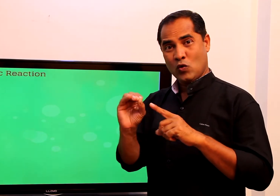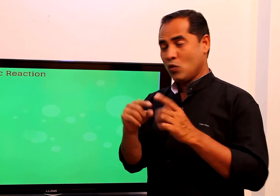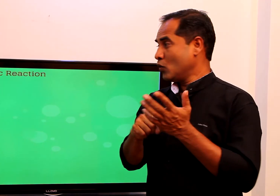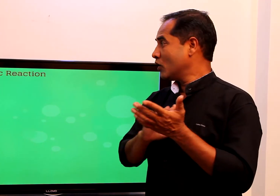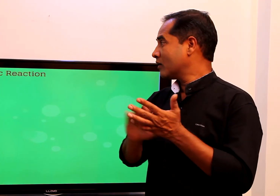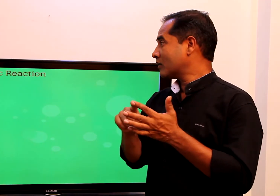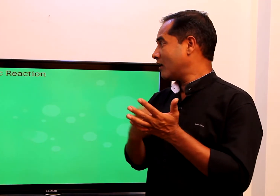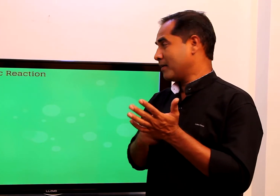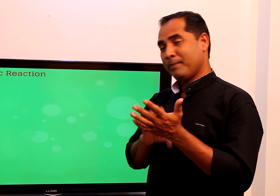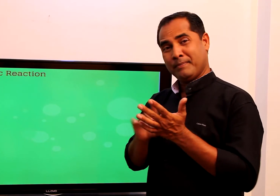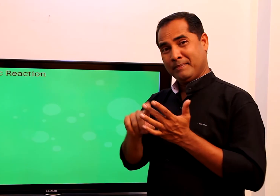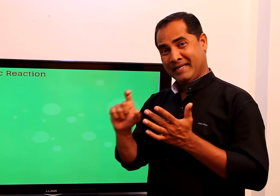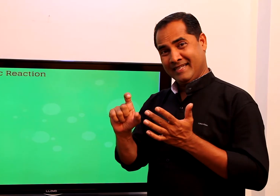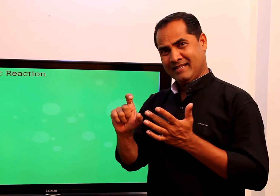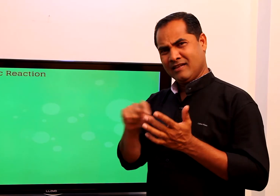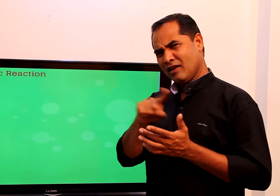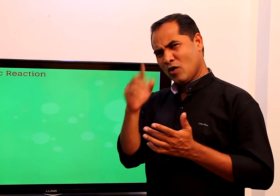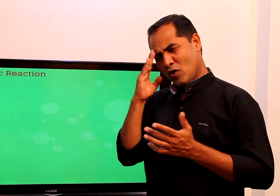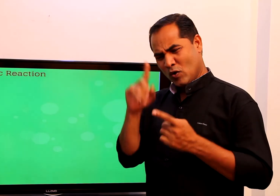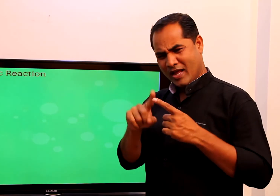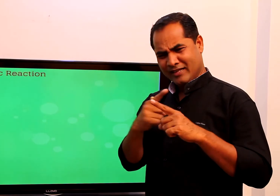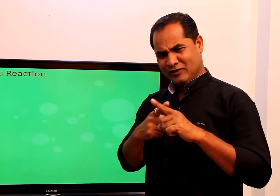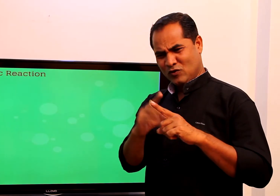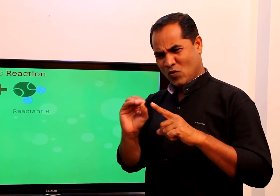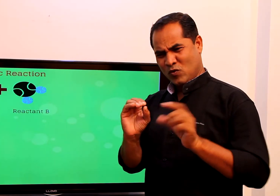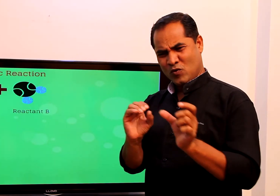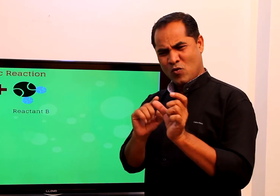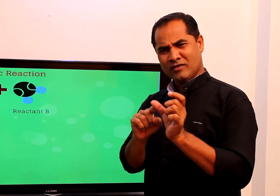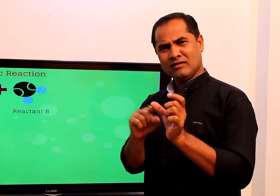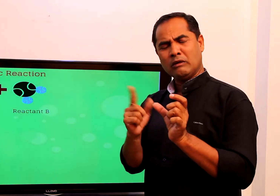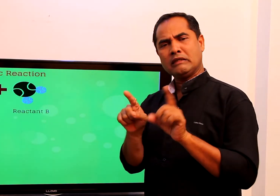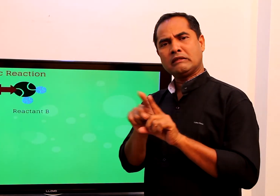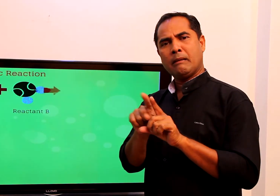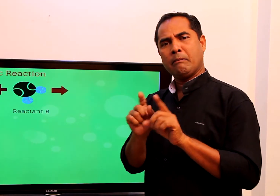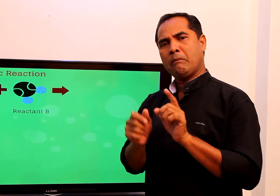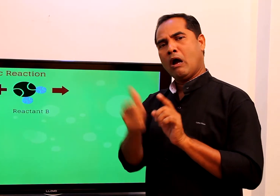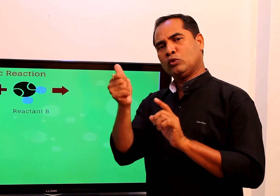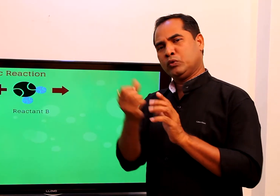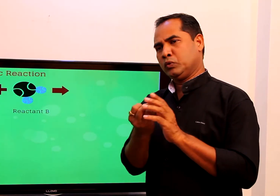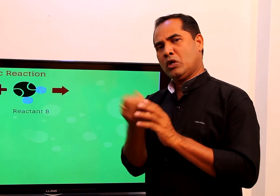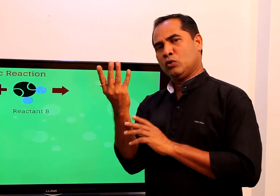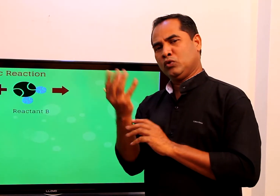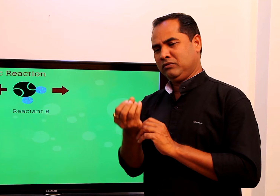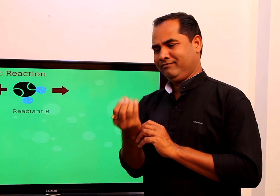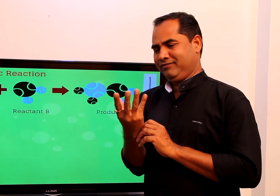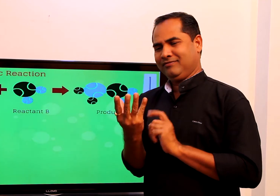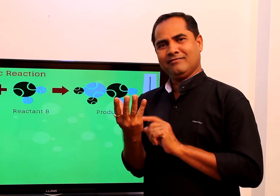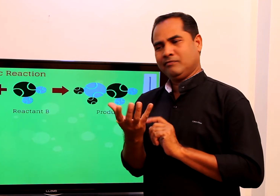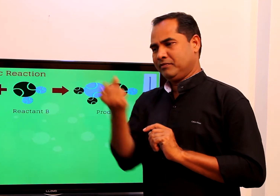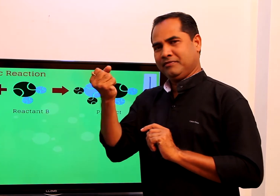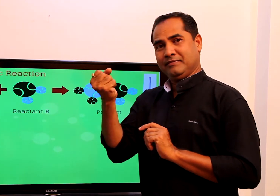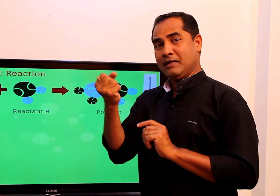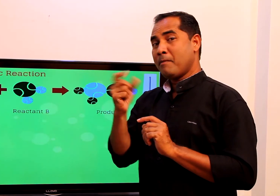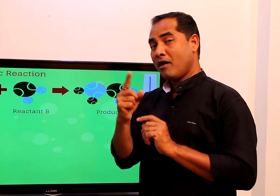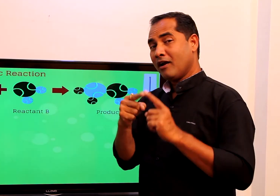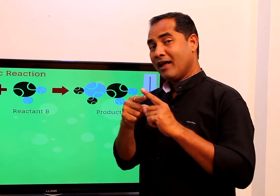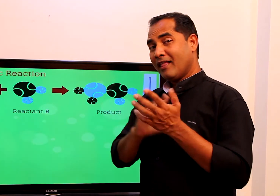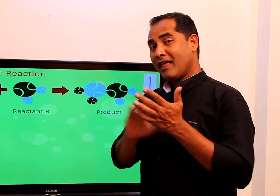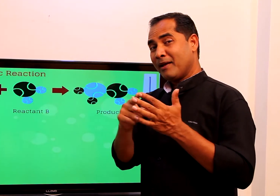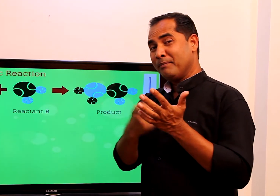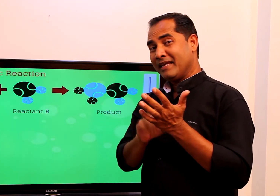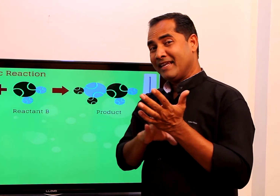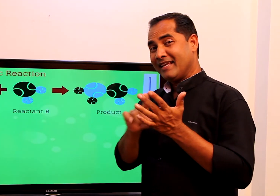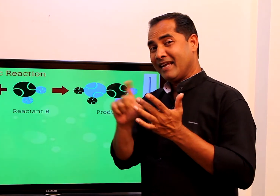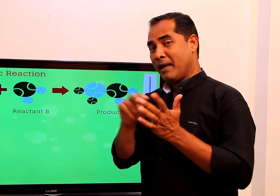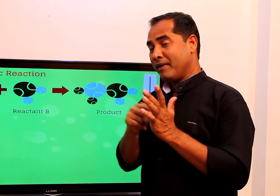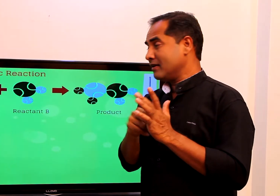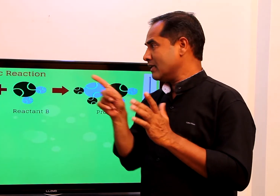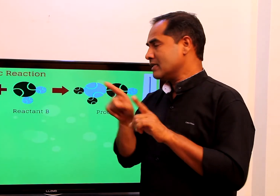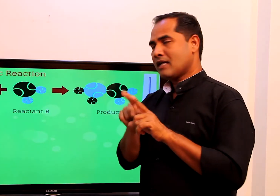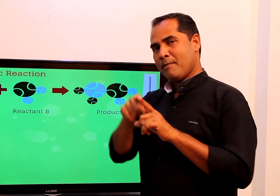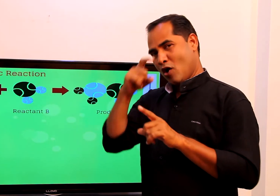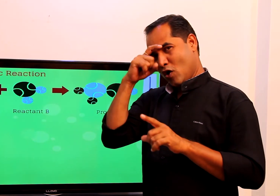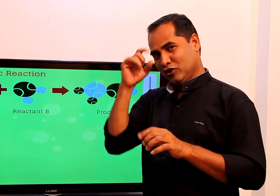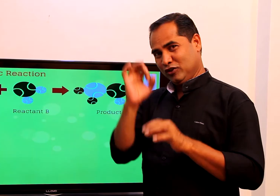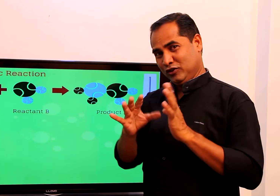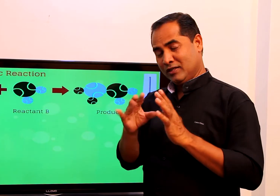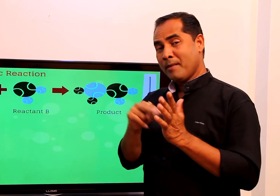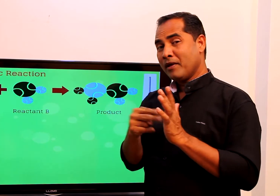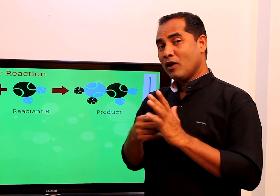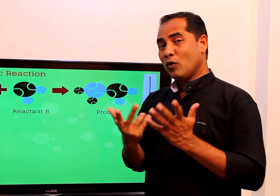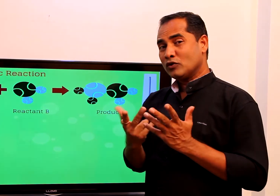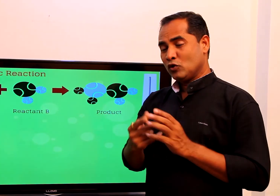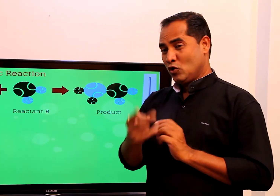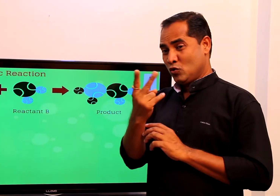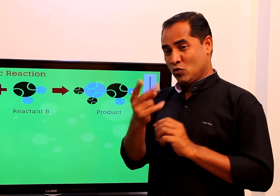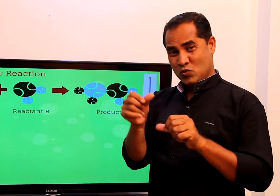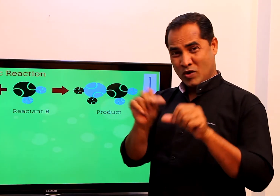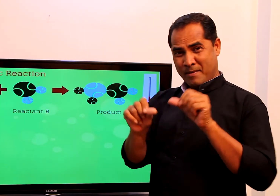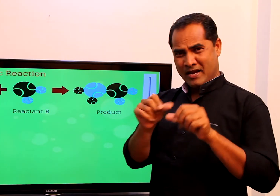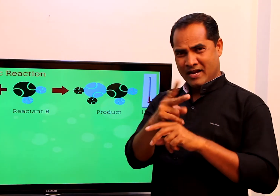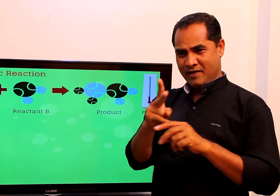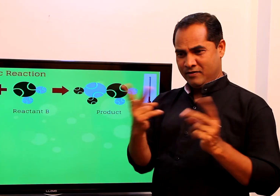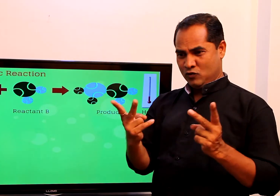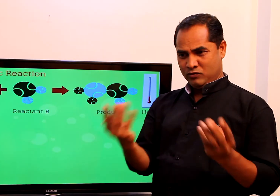'Exo' means 'out' or 'outwards', 'Thermic' means related with heat.